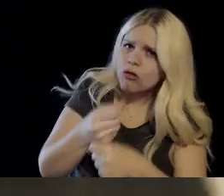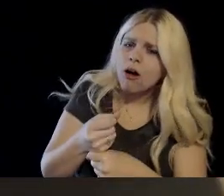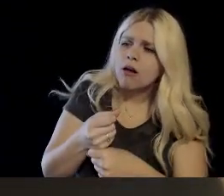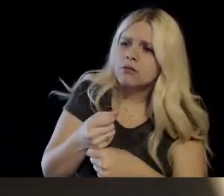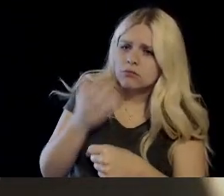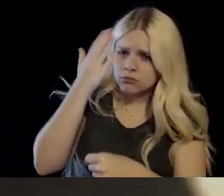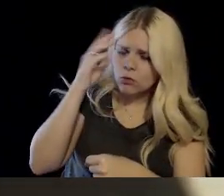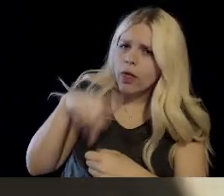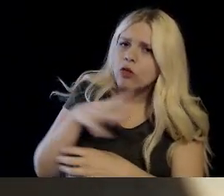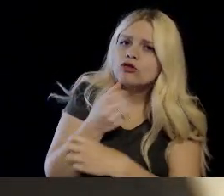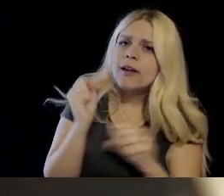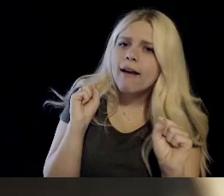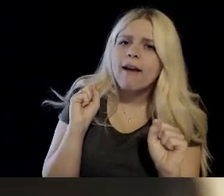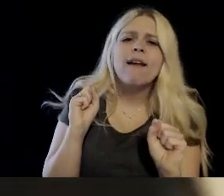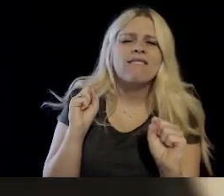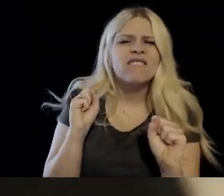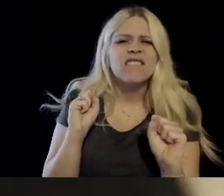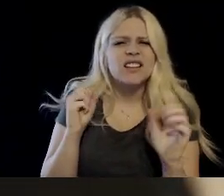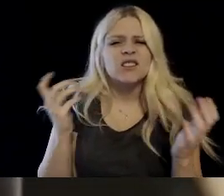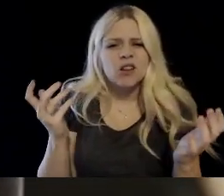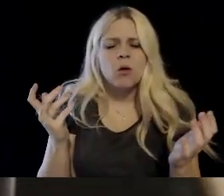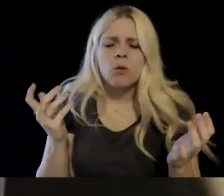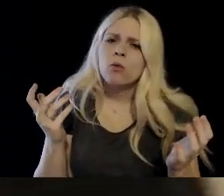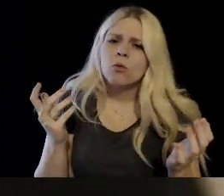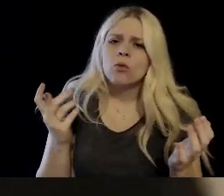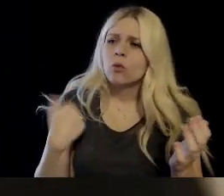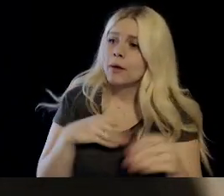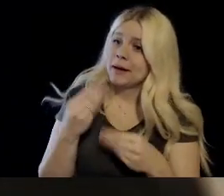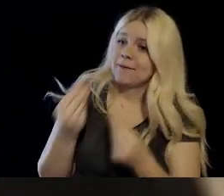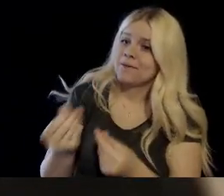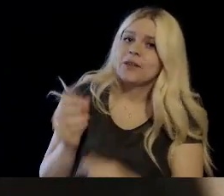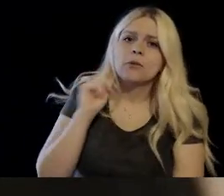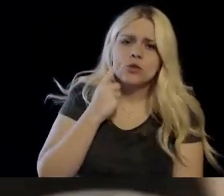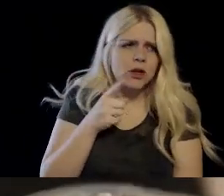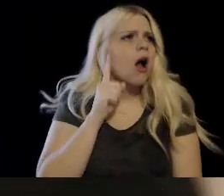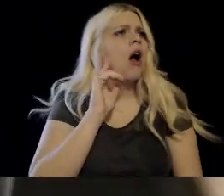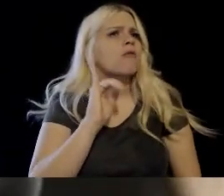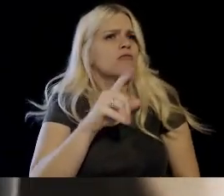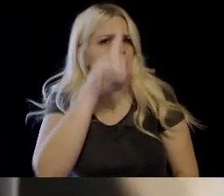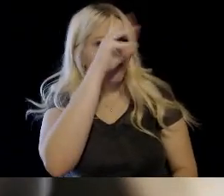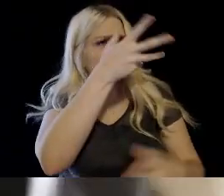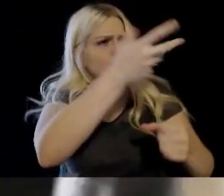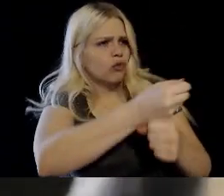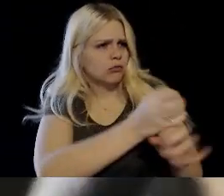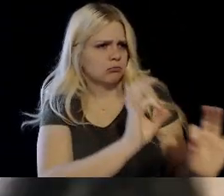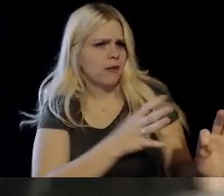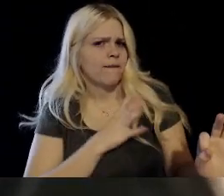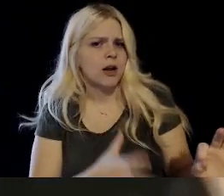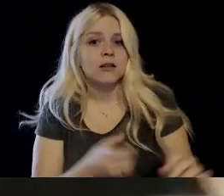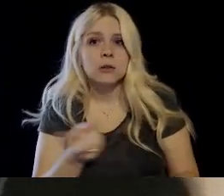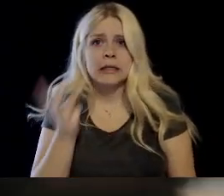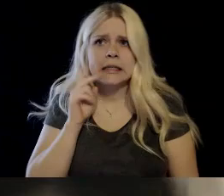mean, um, we mean good treats. So. Erica: He's thinking about it. Joanne: Uh-huh.